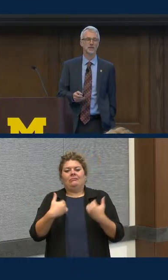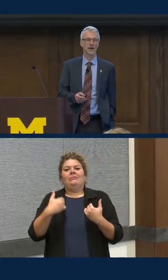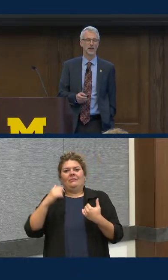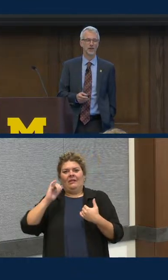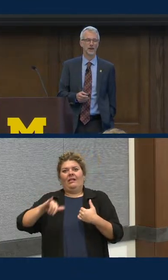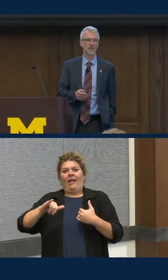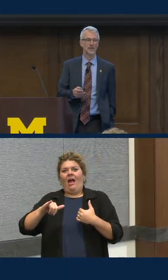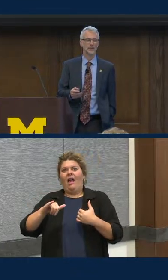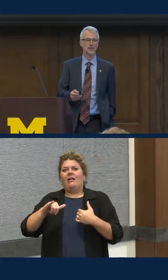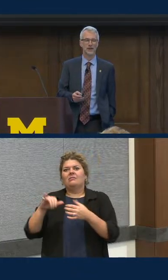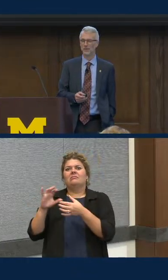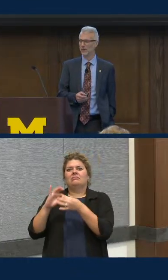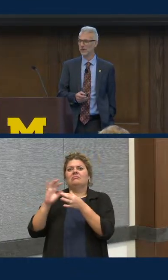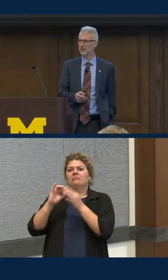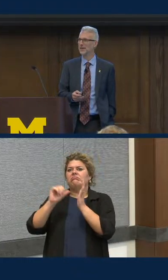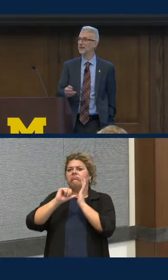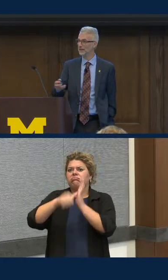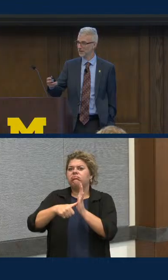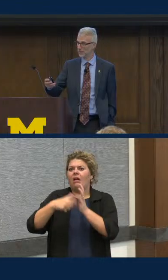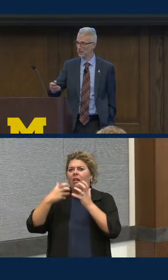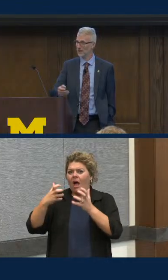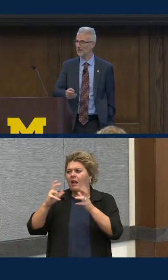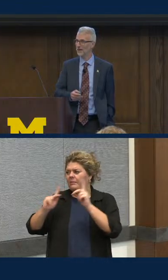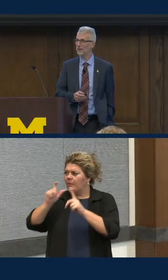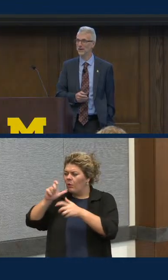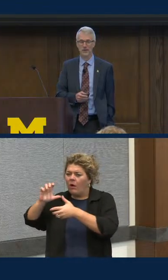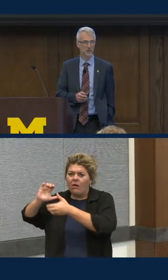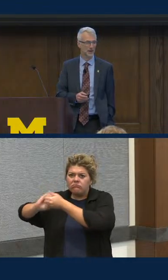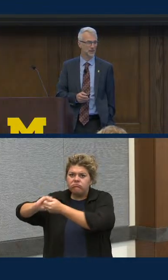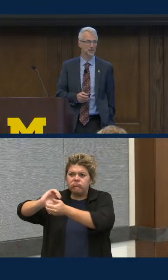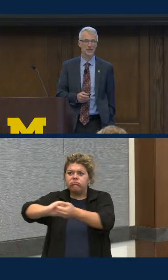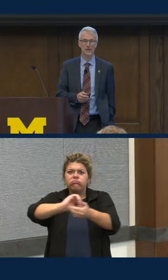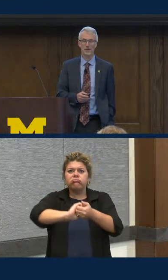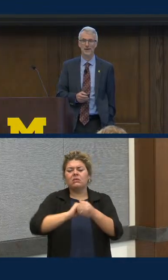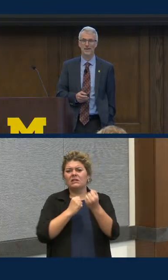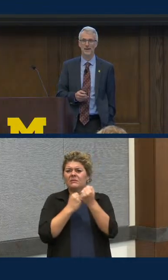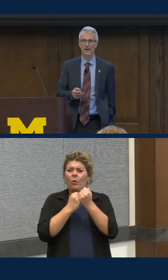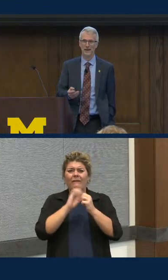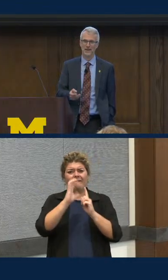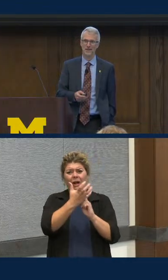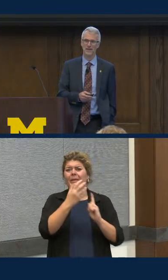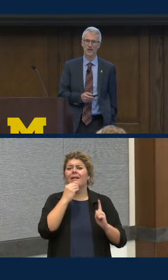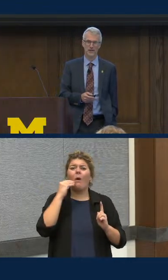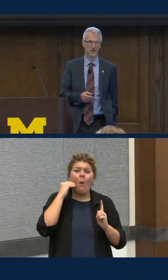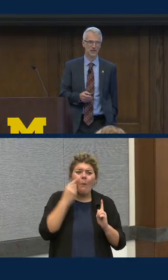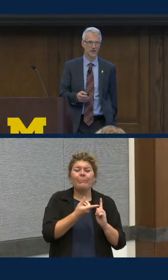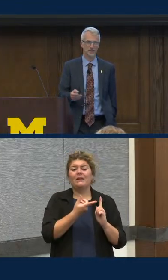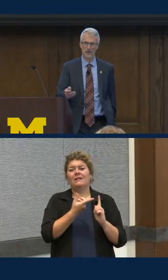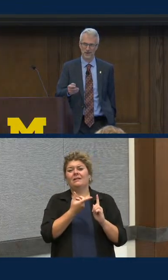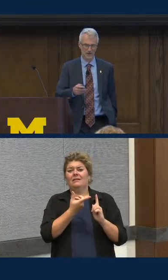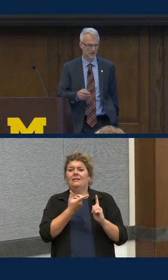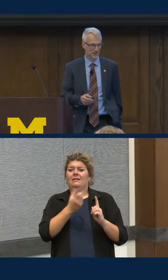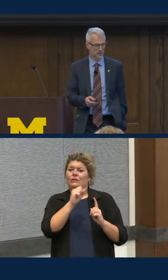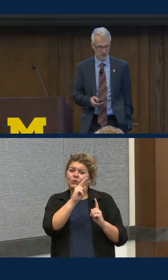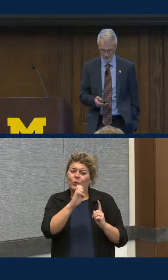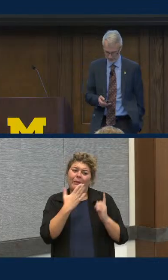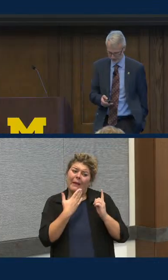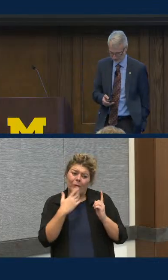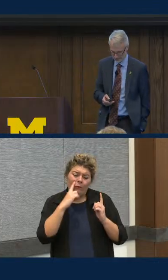the students I've worked with, the supportive environment, thank you, Sue I get to talk to you as part of this group of